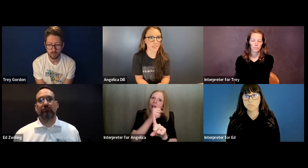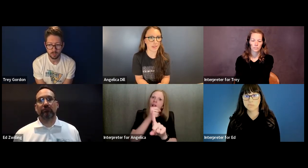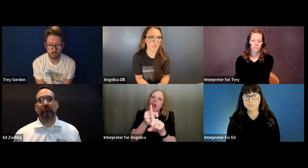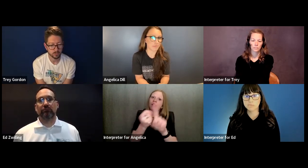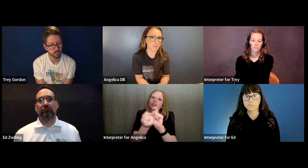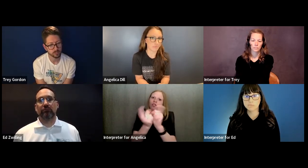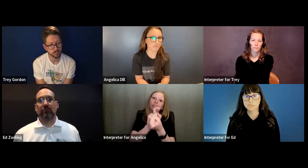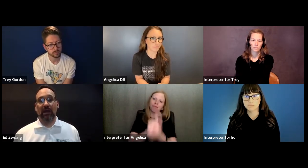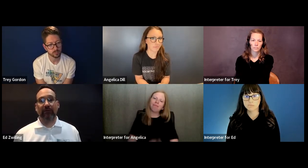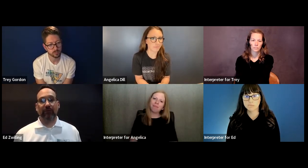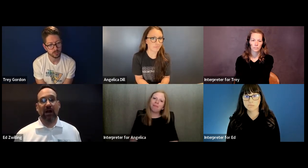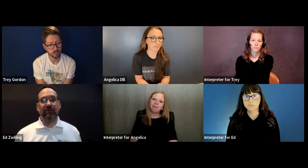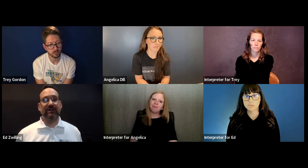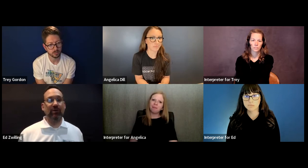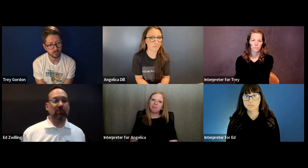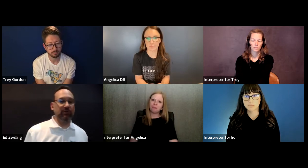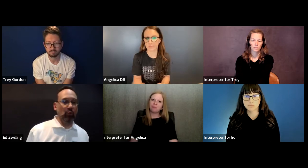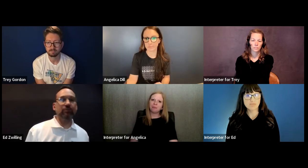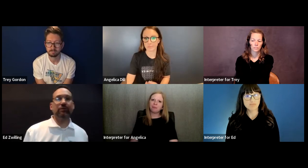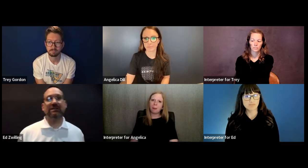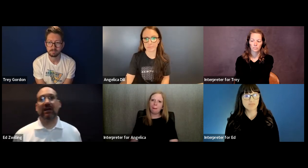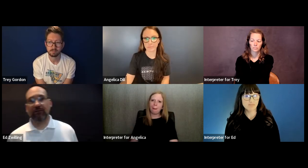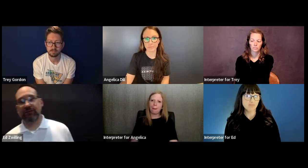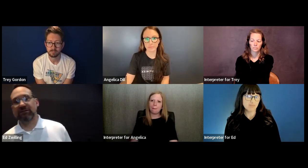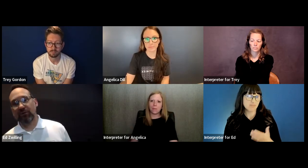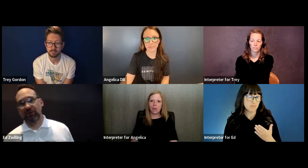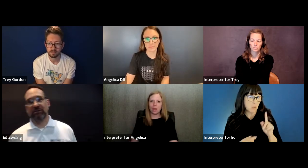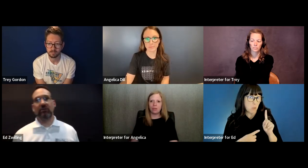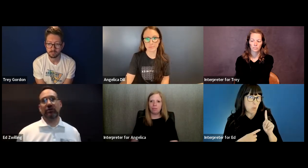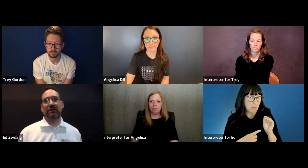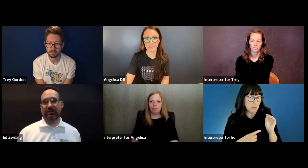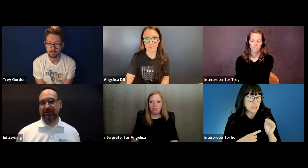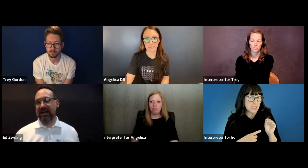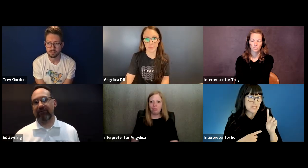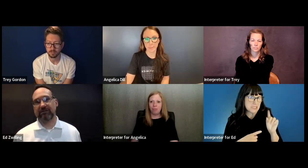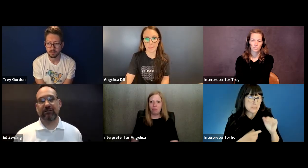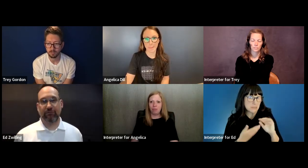needed yeah i would say probably one percent of the disabilities community does the advocacy for